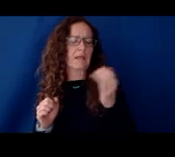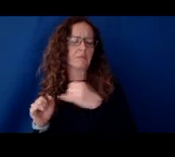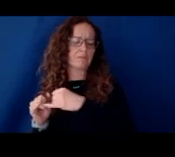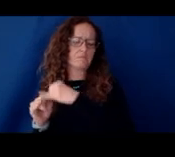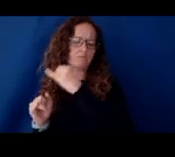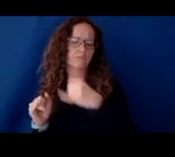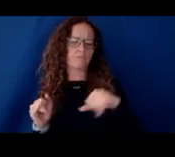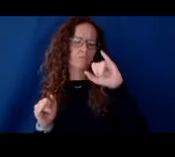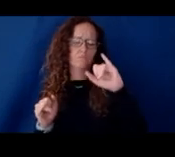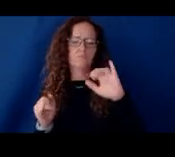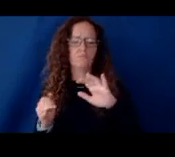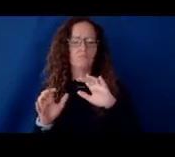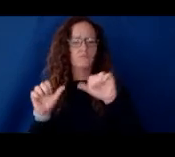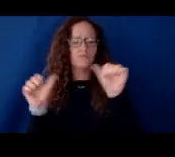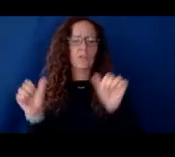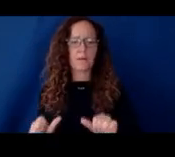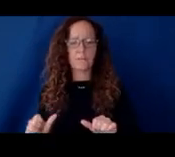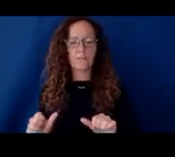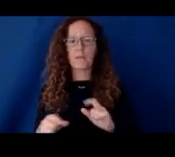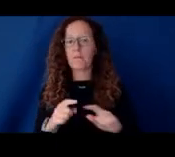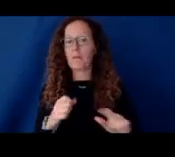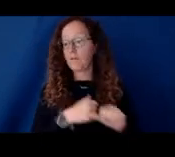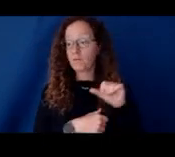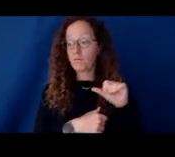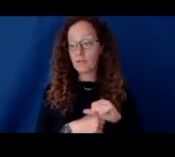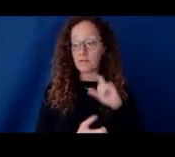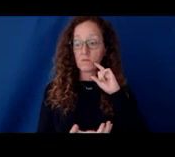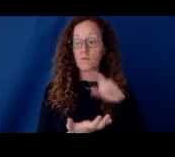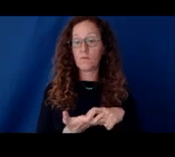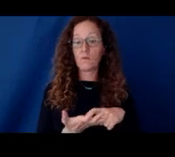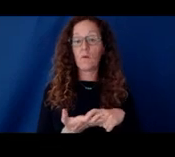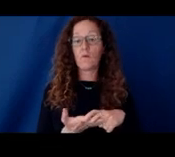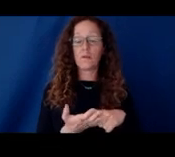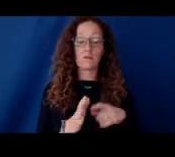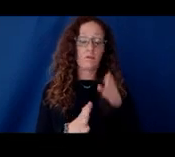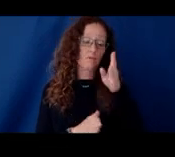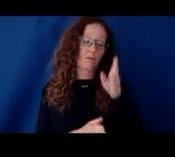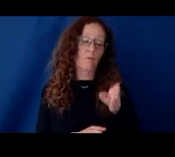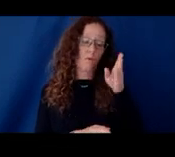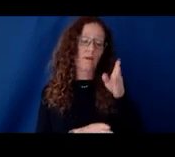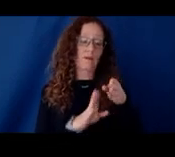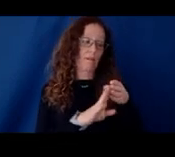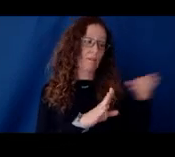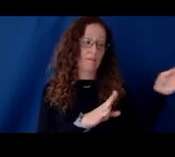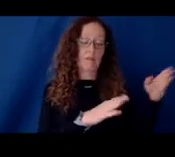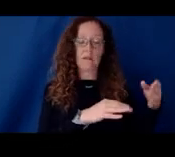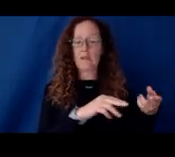increasing after a point, and then also, keep in mind that the number of days, like, for example,